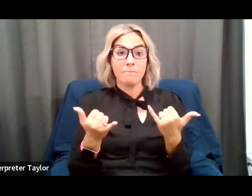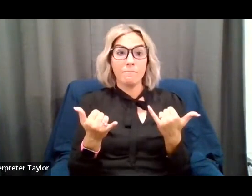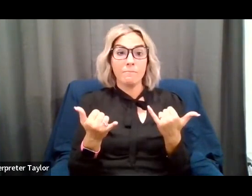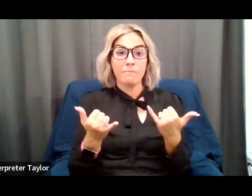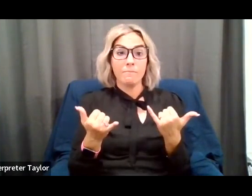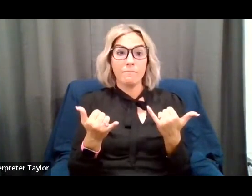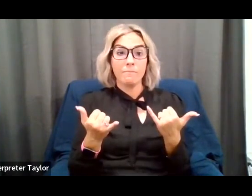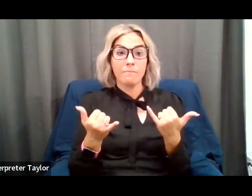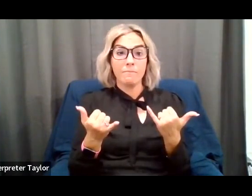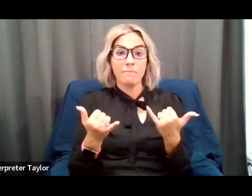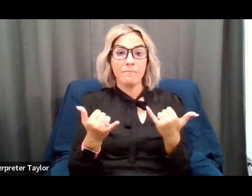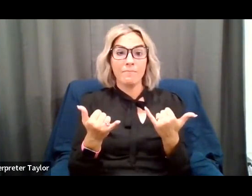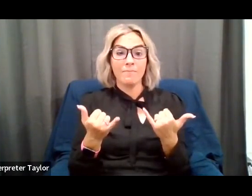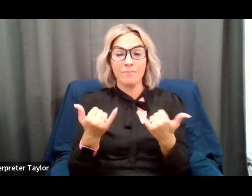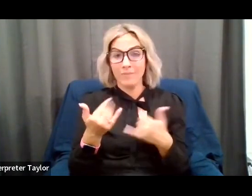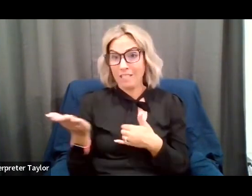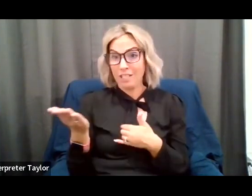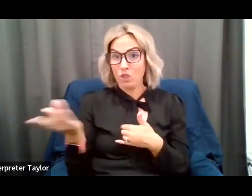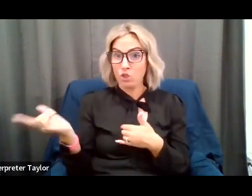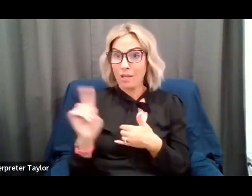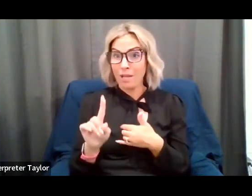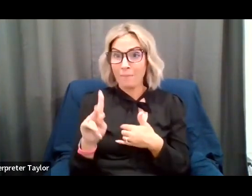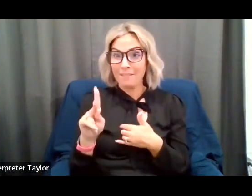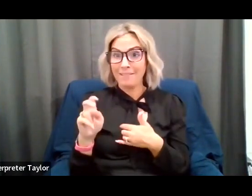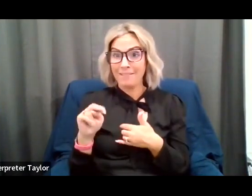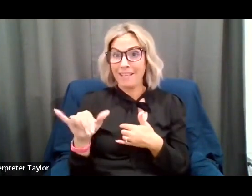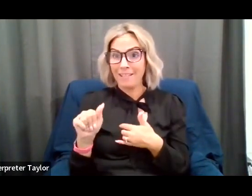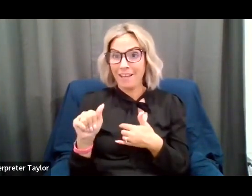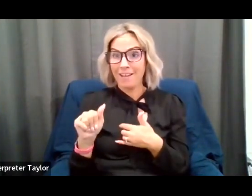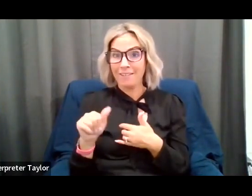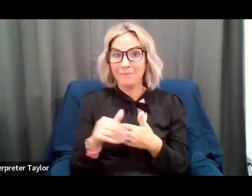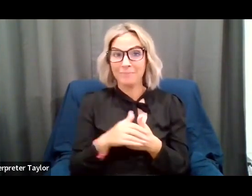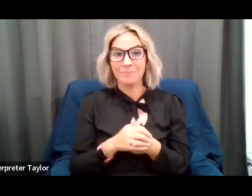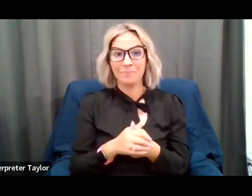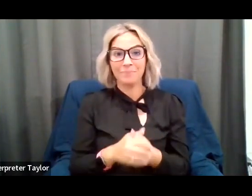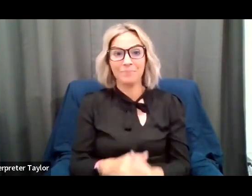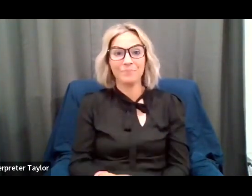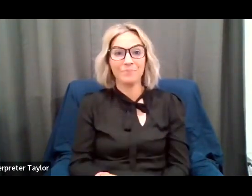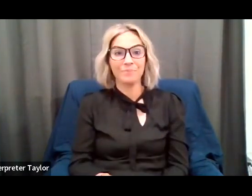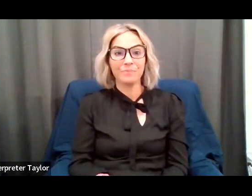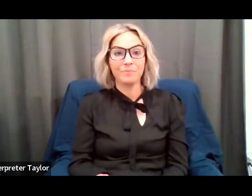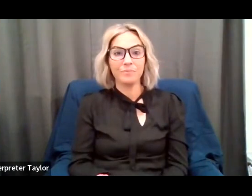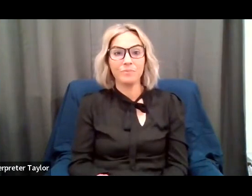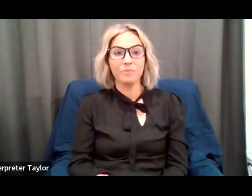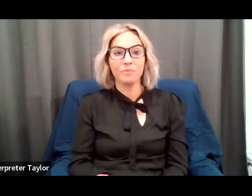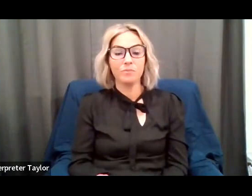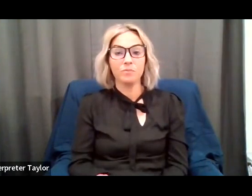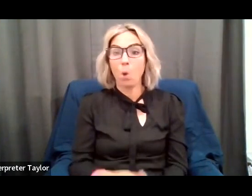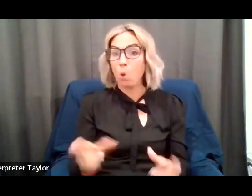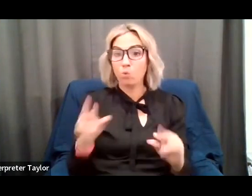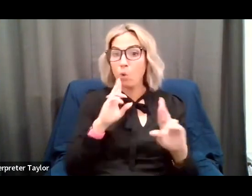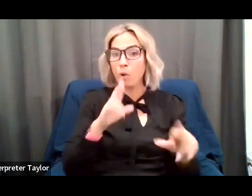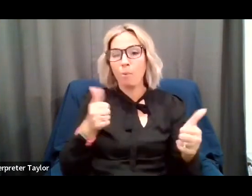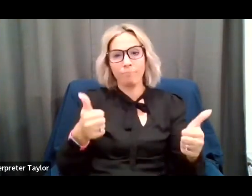Here she comes, Kenya. Oh, no report. Okay. Thank you.